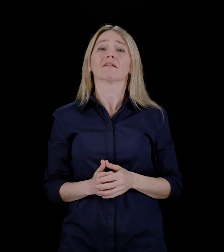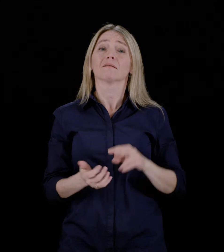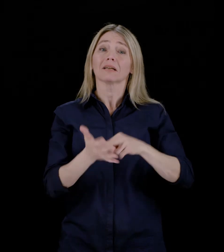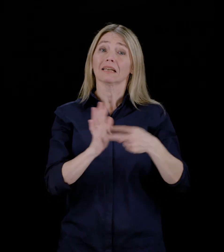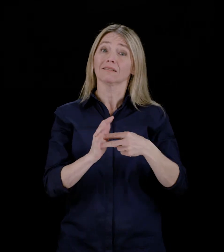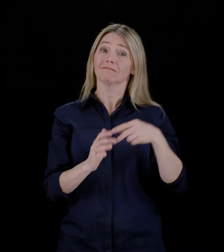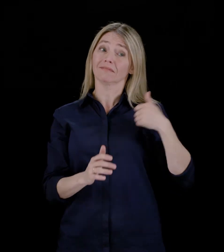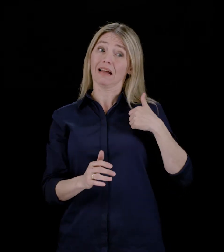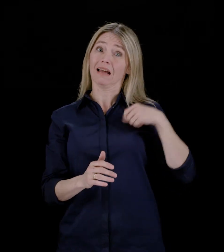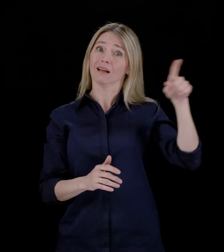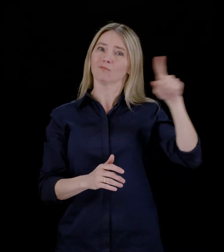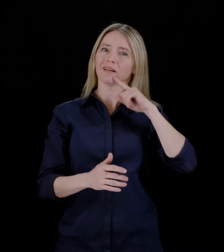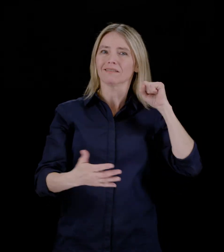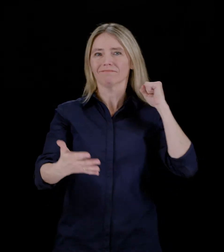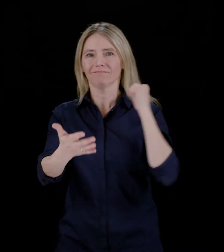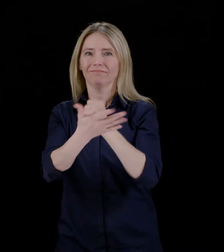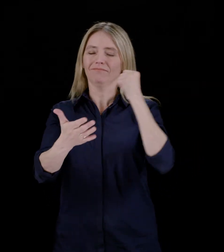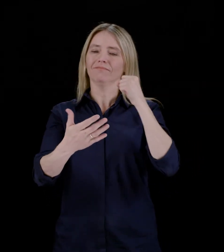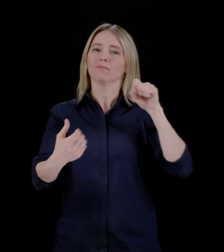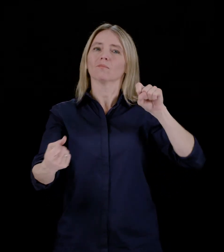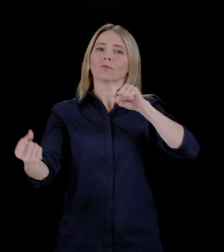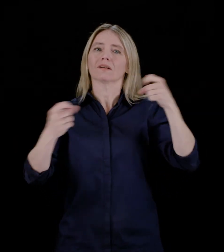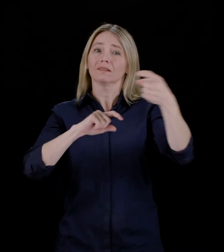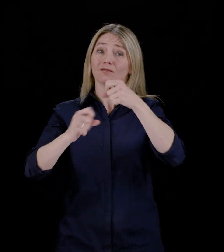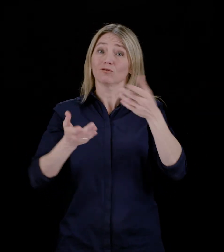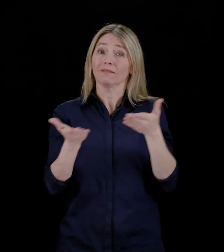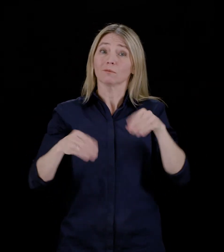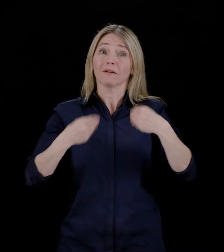a way as to be operational on that Canadian network.